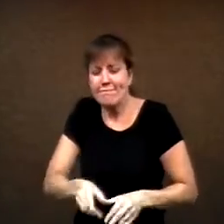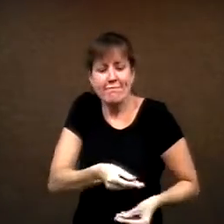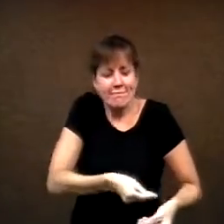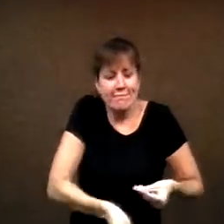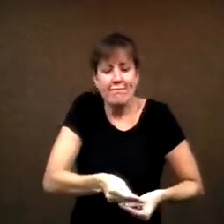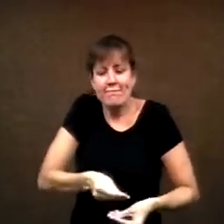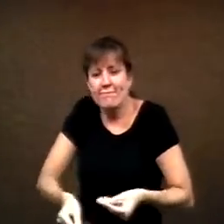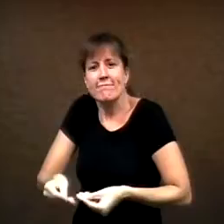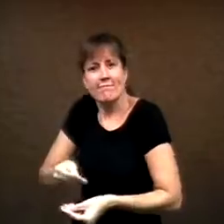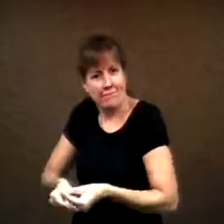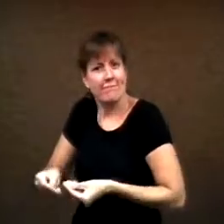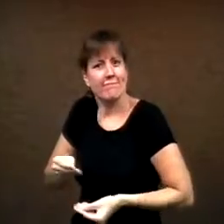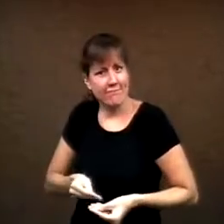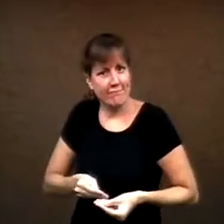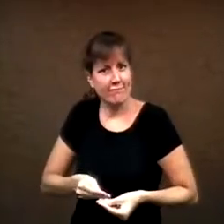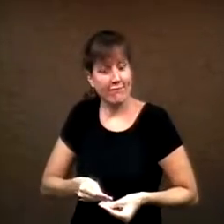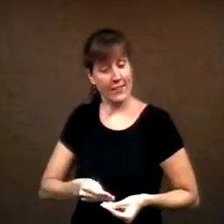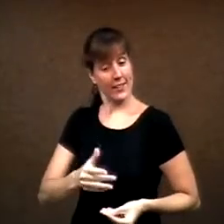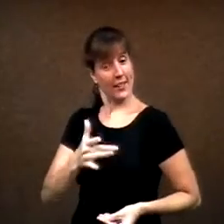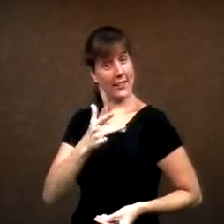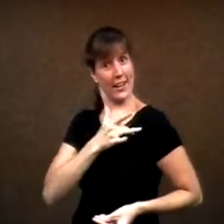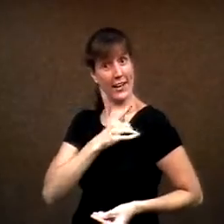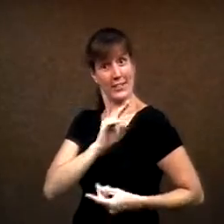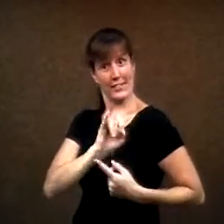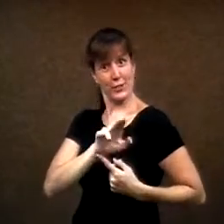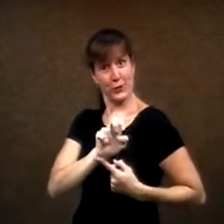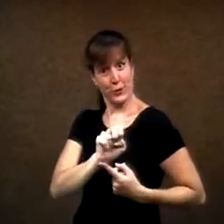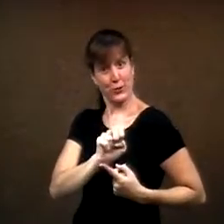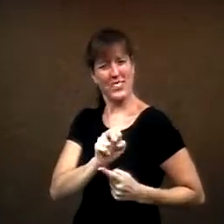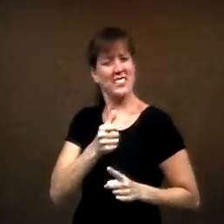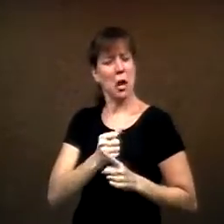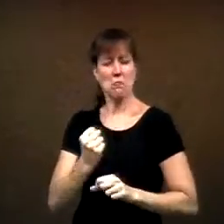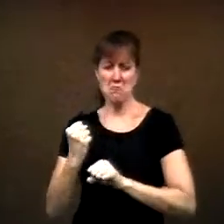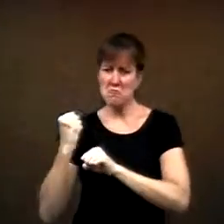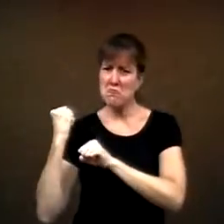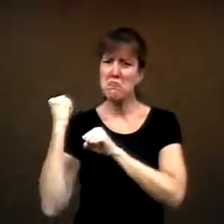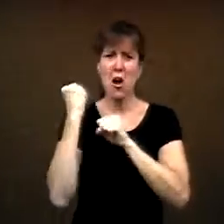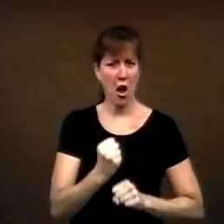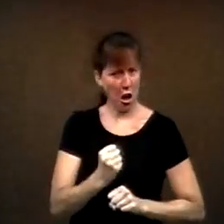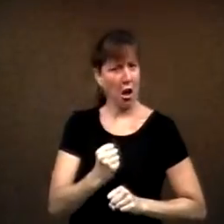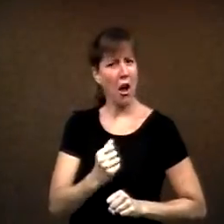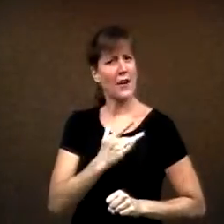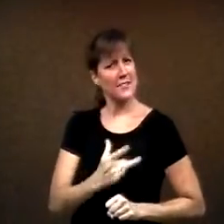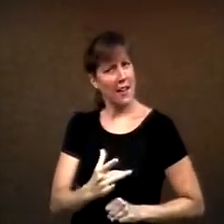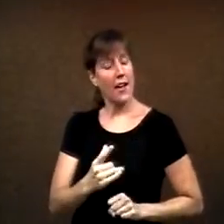Cardiac tissue, umm, is fairly robust in many cases, except when we're talking about capillaries.